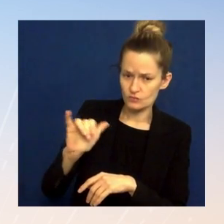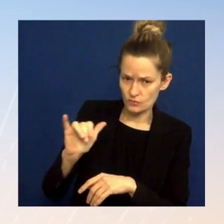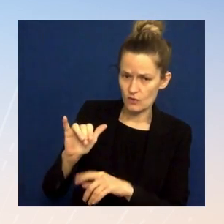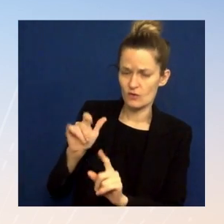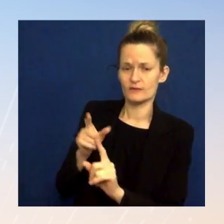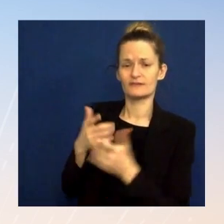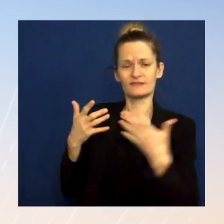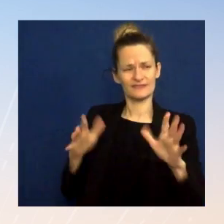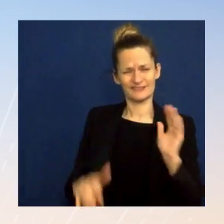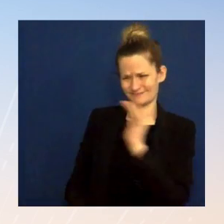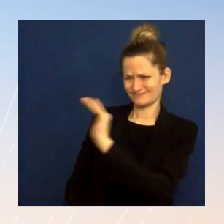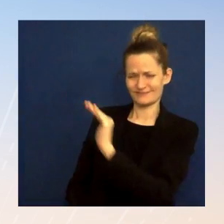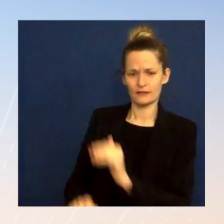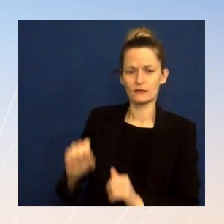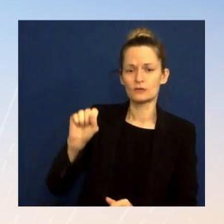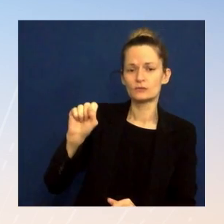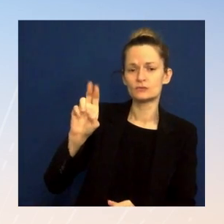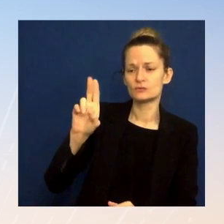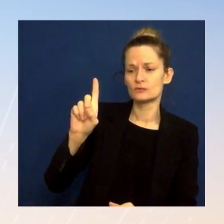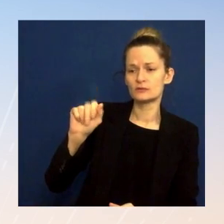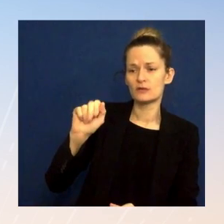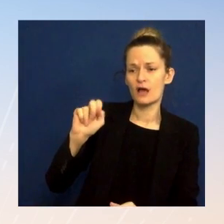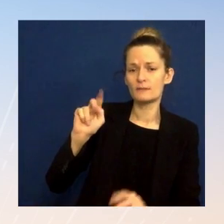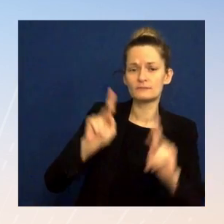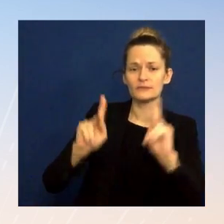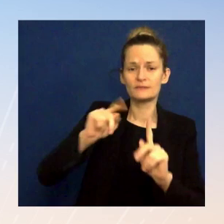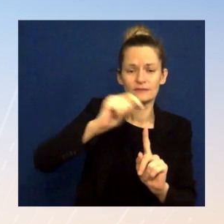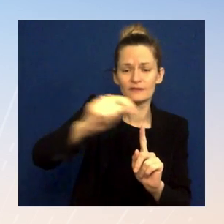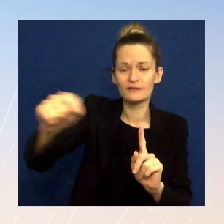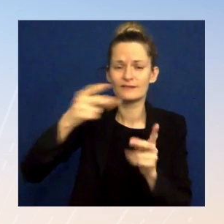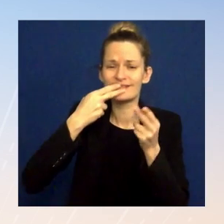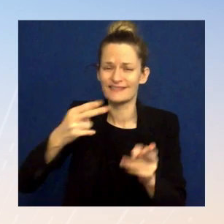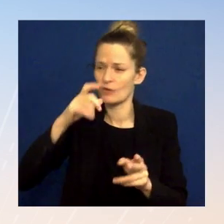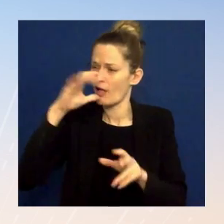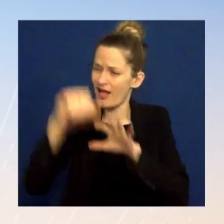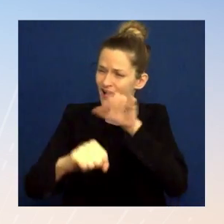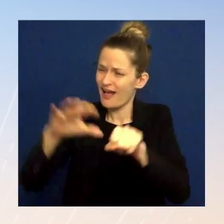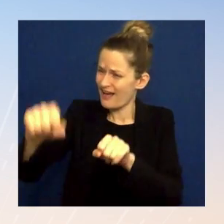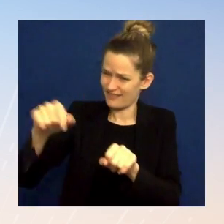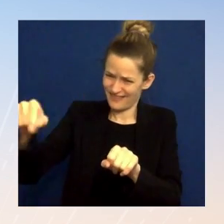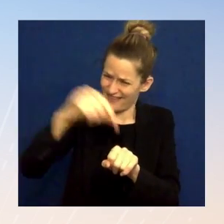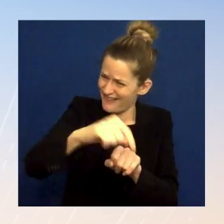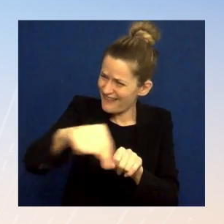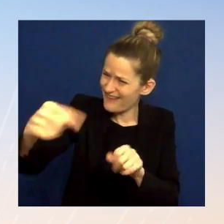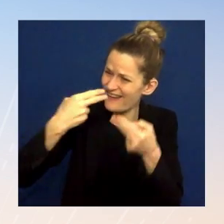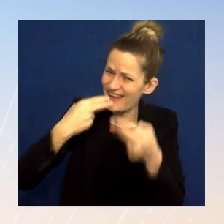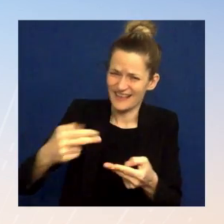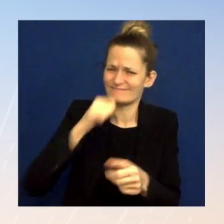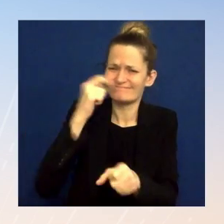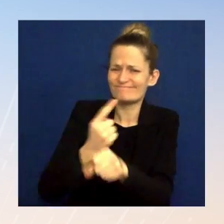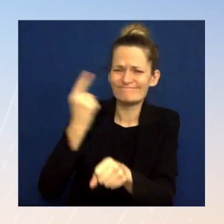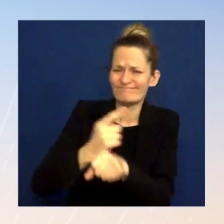we've already made clear that we are pressing pause on significant aspects of our economic assistance to Sudan.